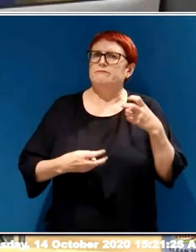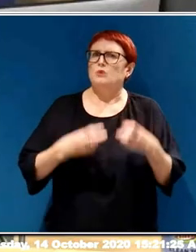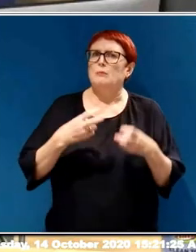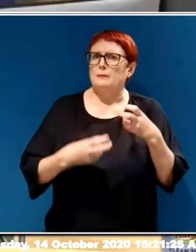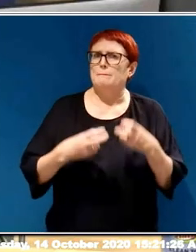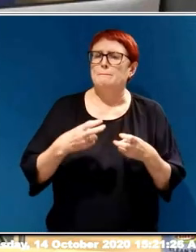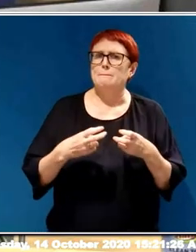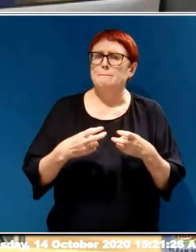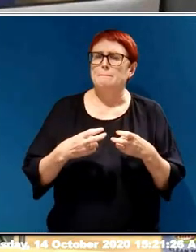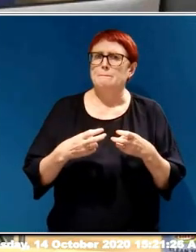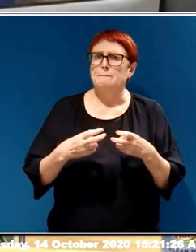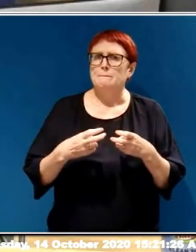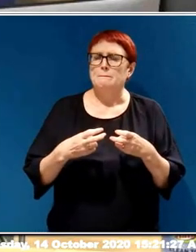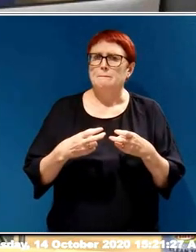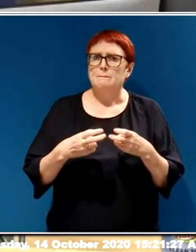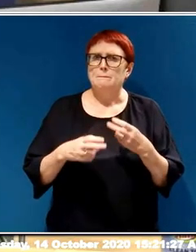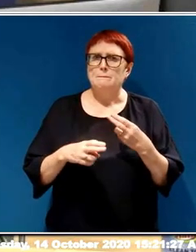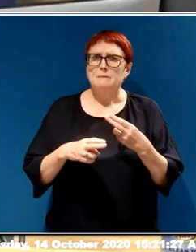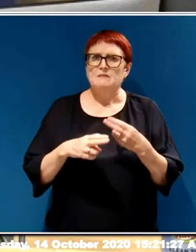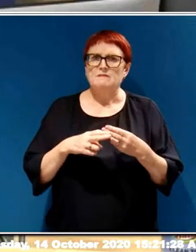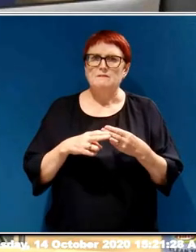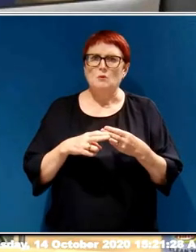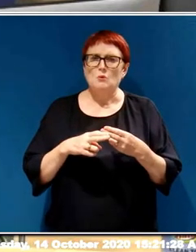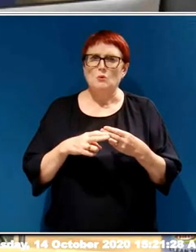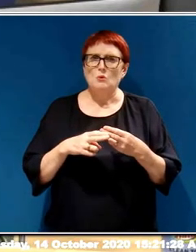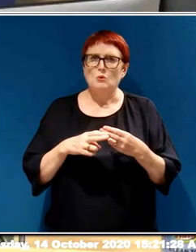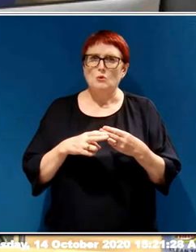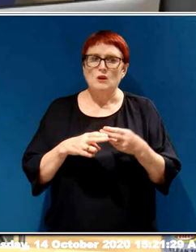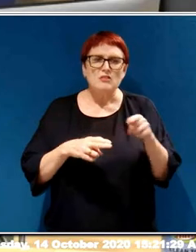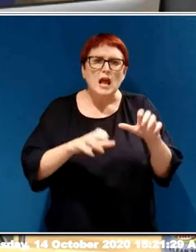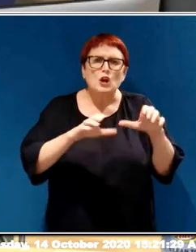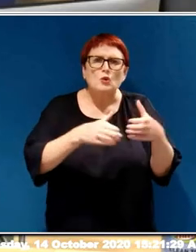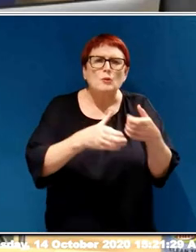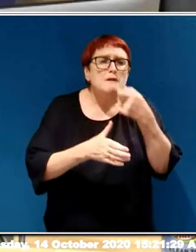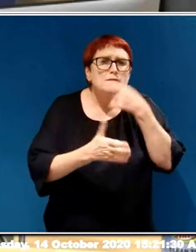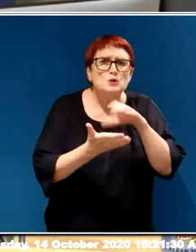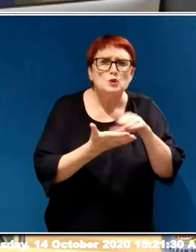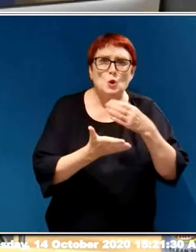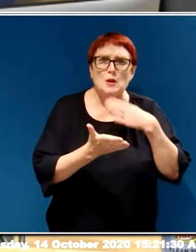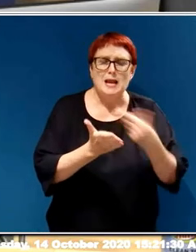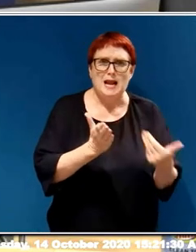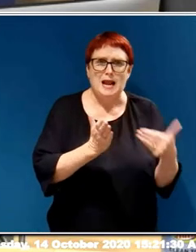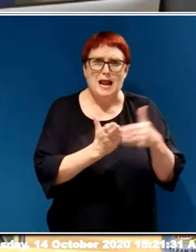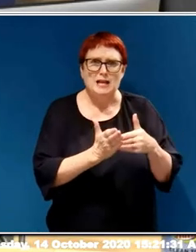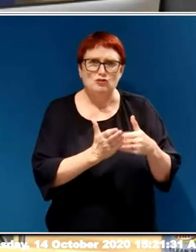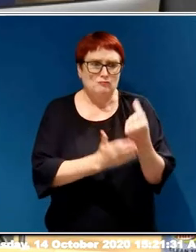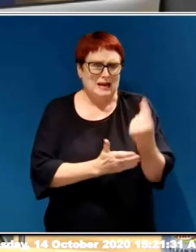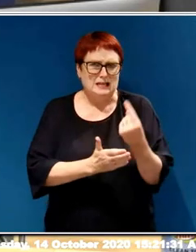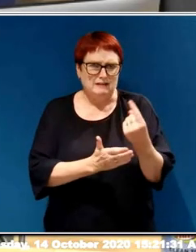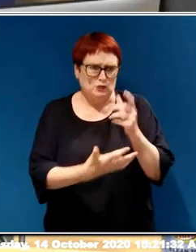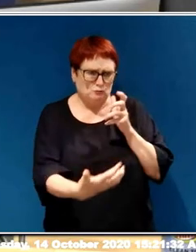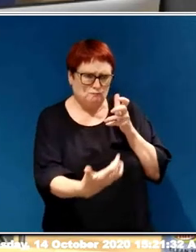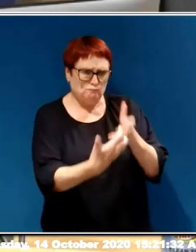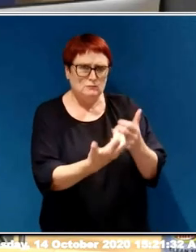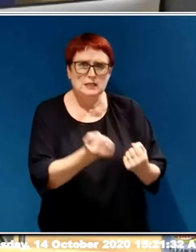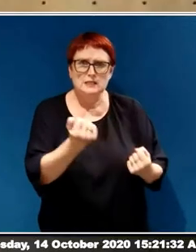that kind of individual support is really critical. Thank you. It's a good question.